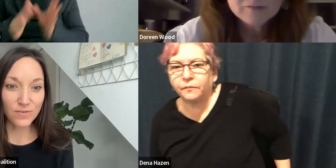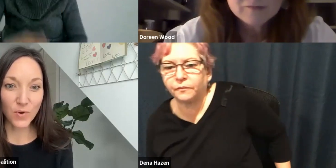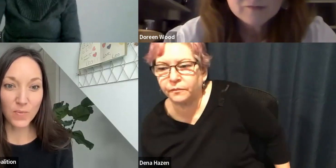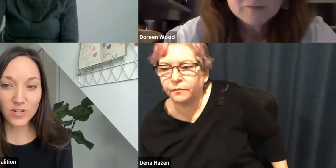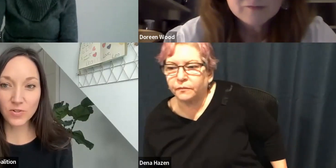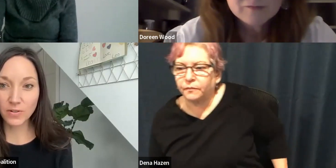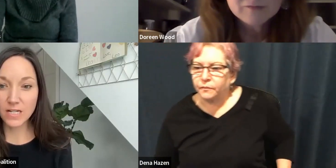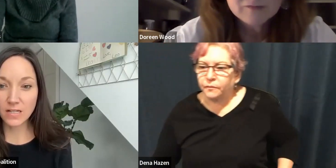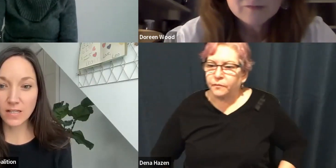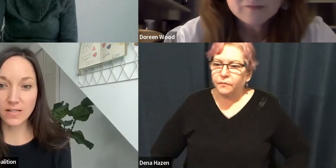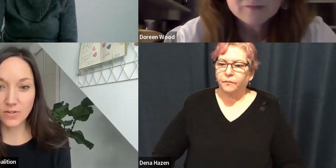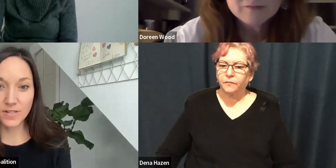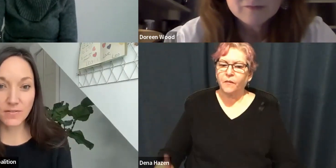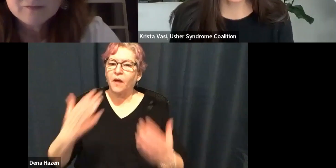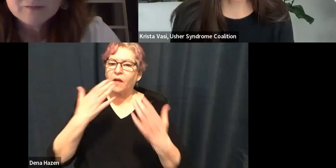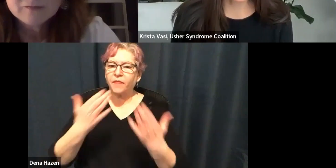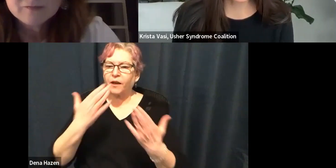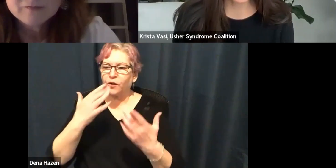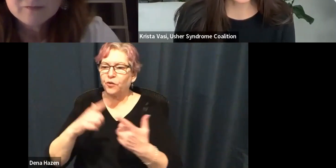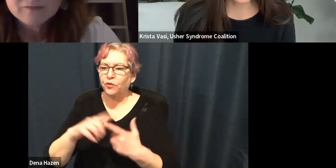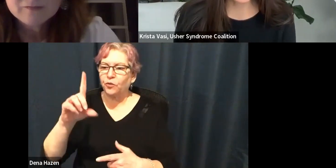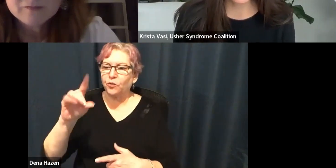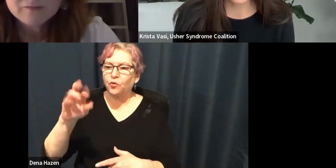Thank you so much, Doreen. This is Krista Vasi speaking.